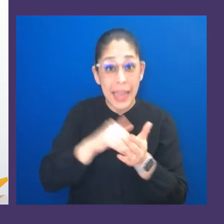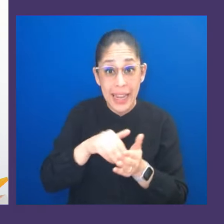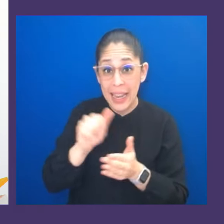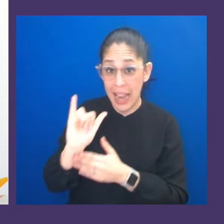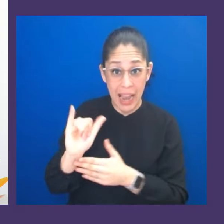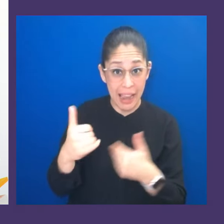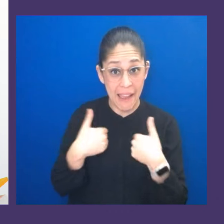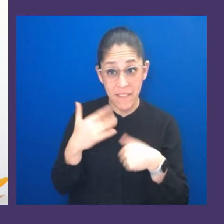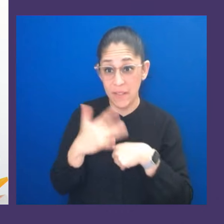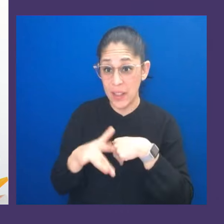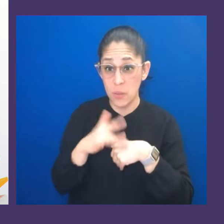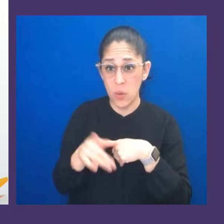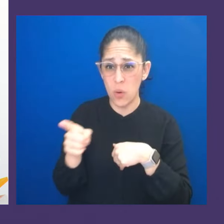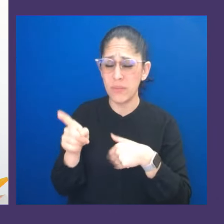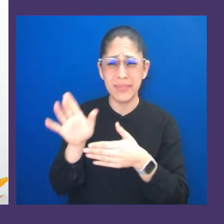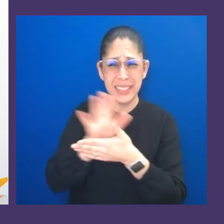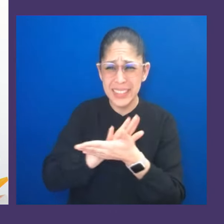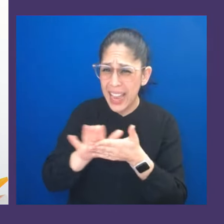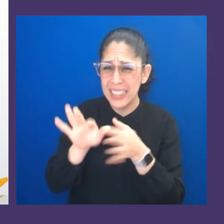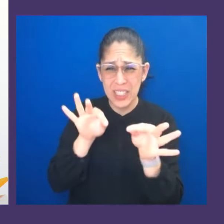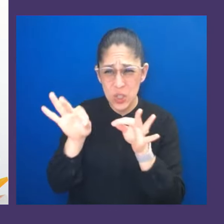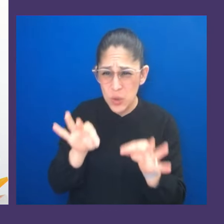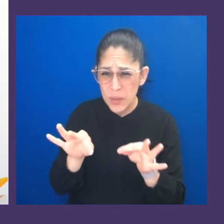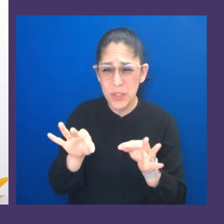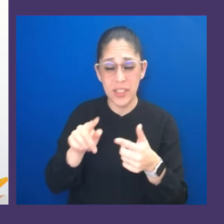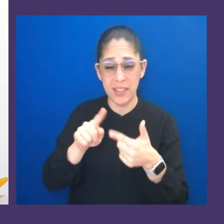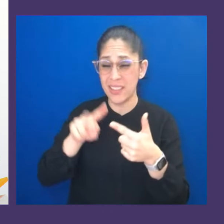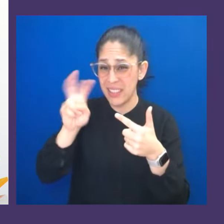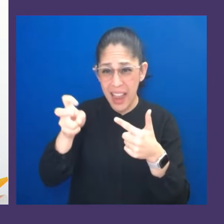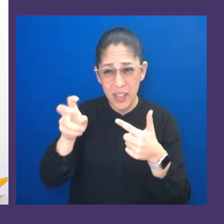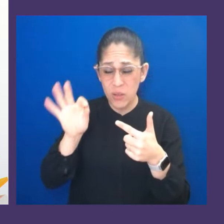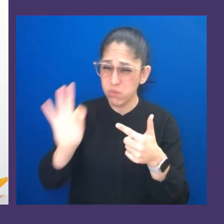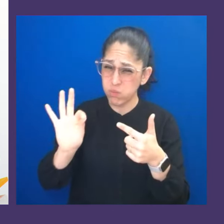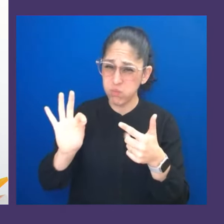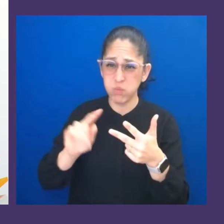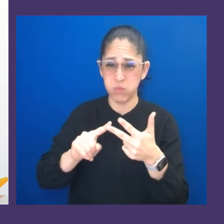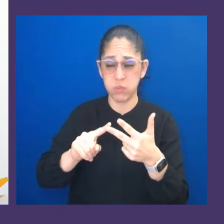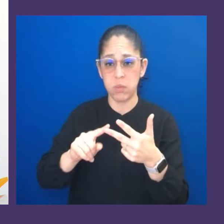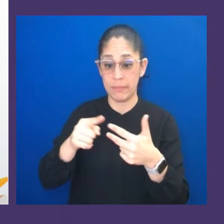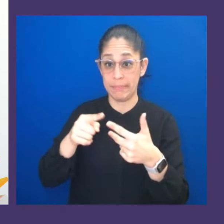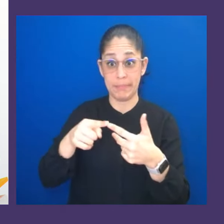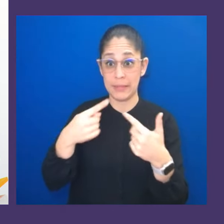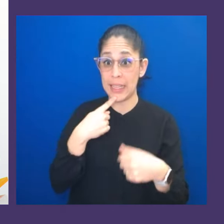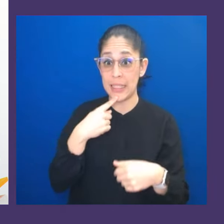a really nice description, a really nice title. The title says, "Camilo Sanchez Dominates the Costa Rica